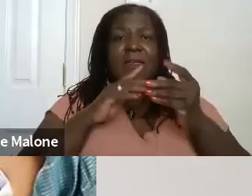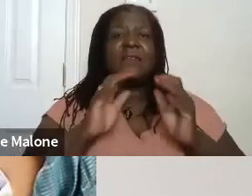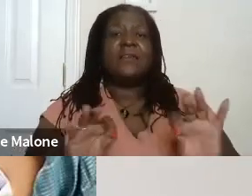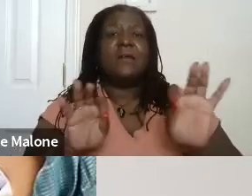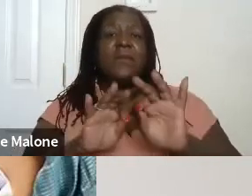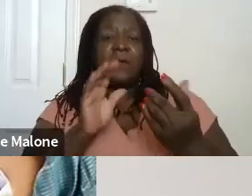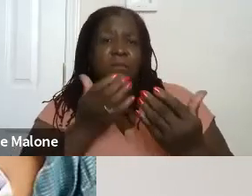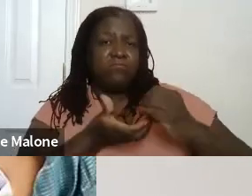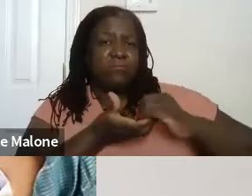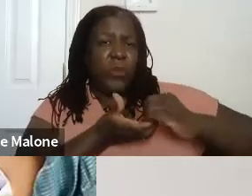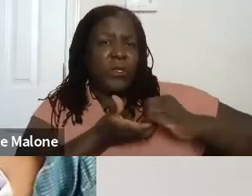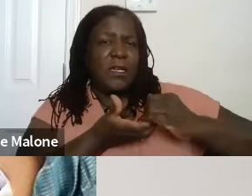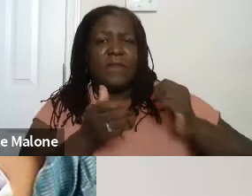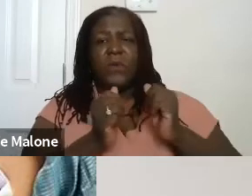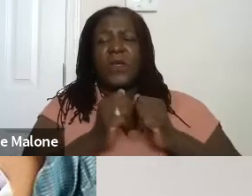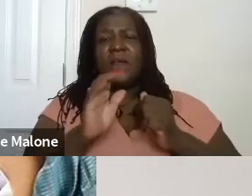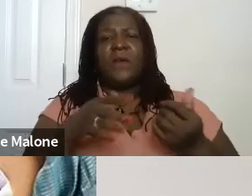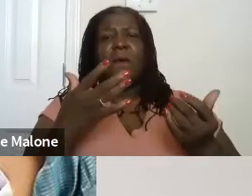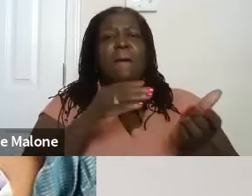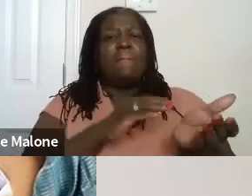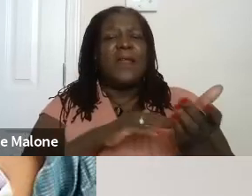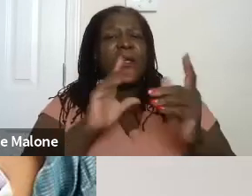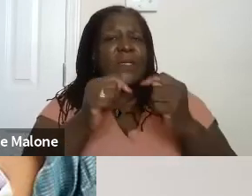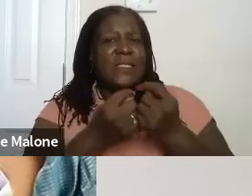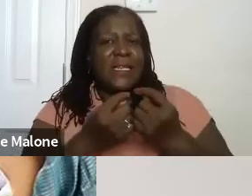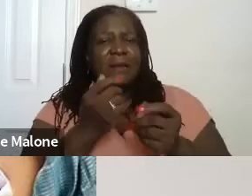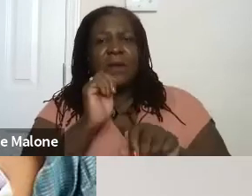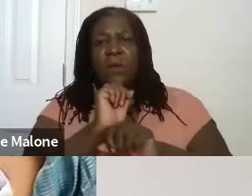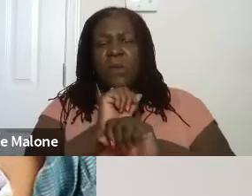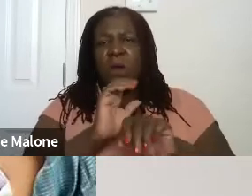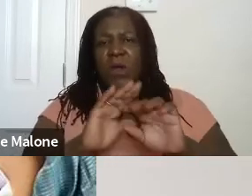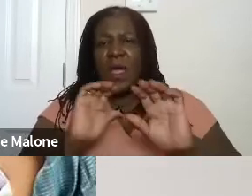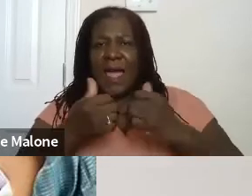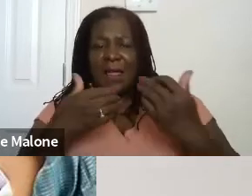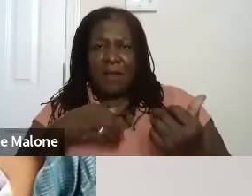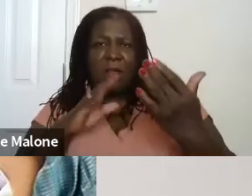with your healthcare team to work on how you're going to approach doing the shot so the person